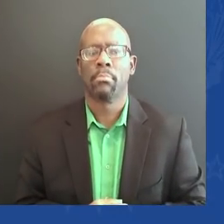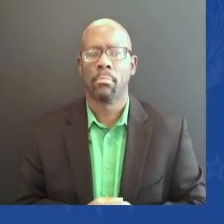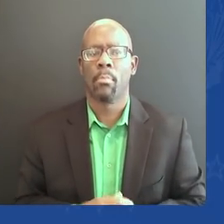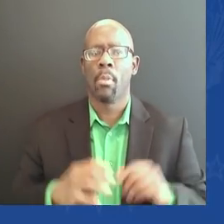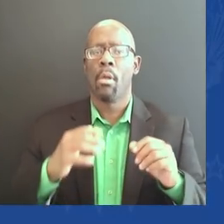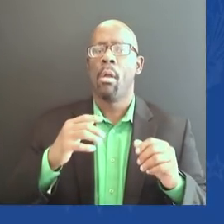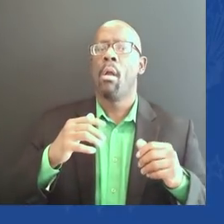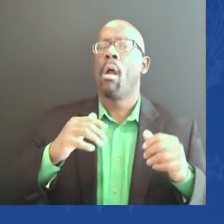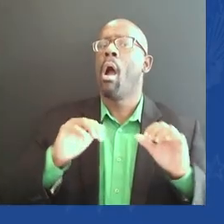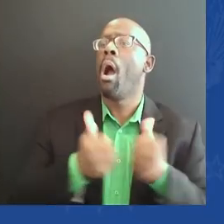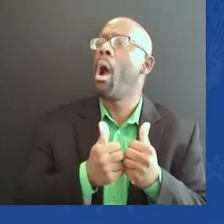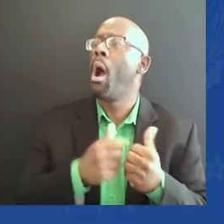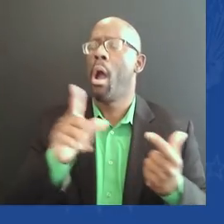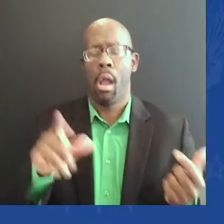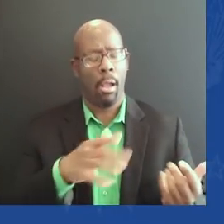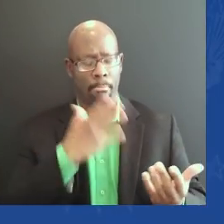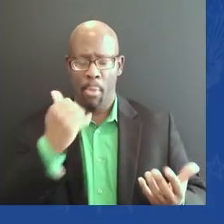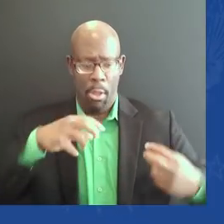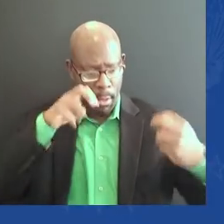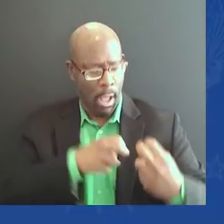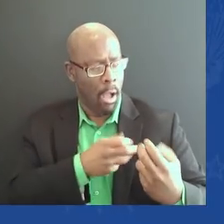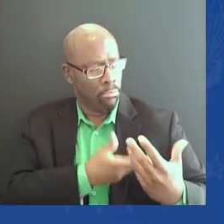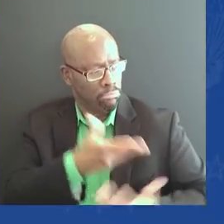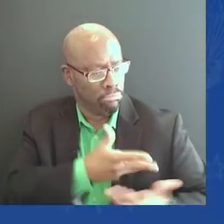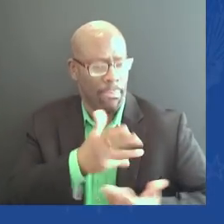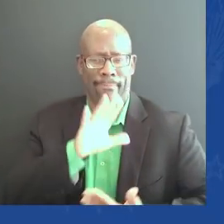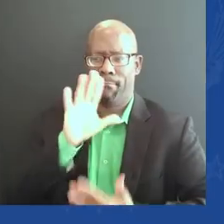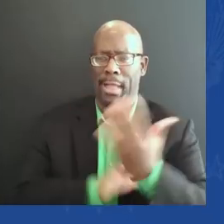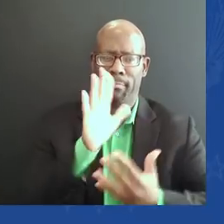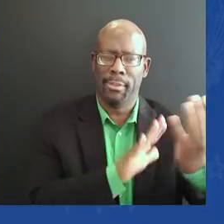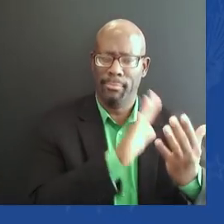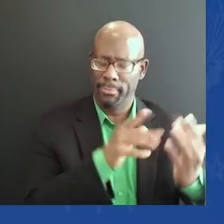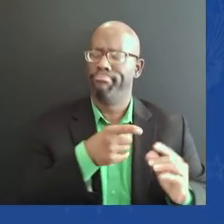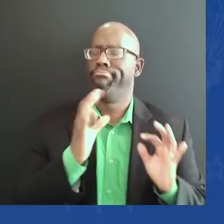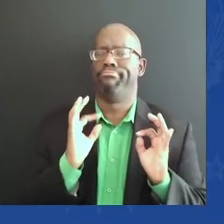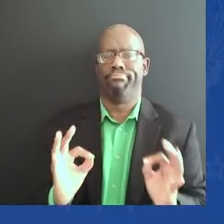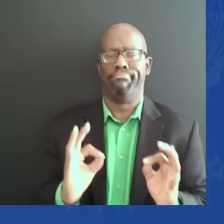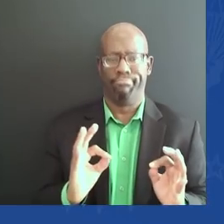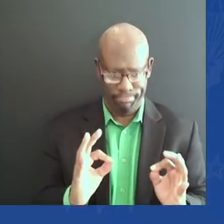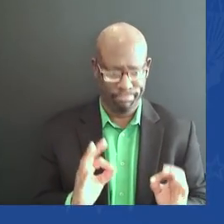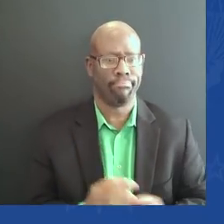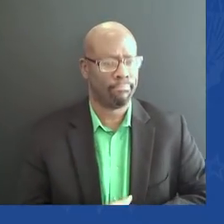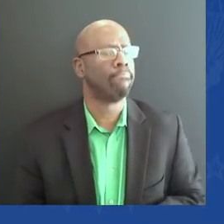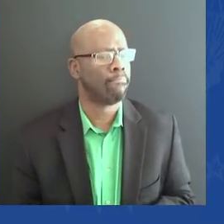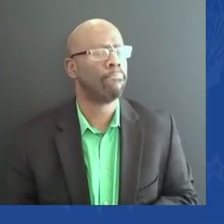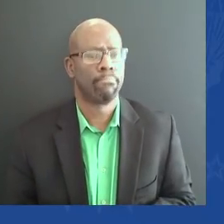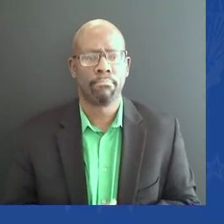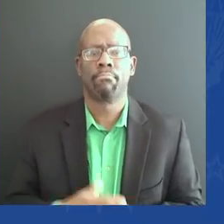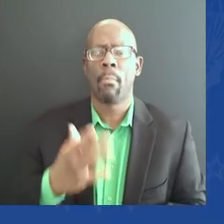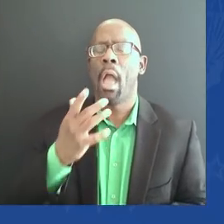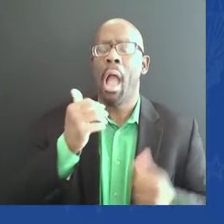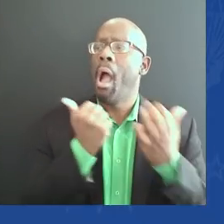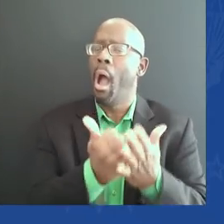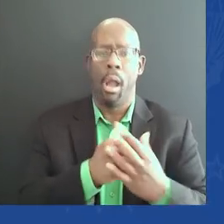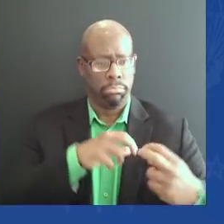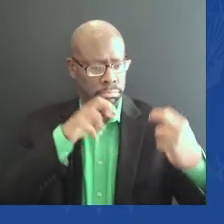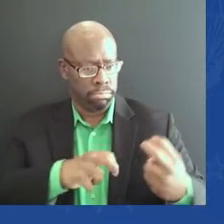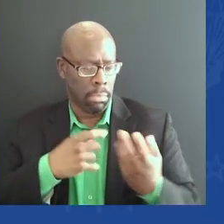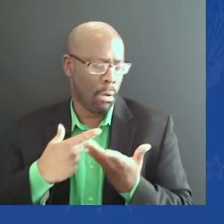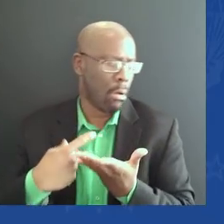when it comes to building an understanding and cooperation. I found in all of my meetings here, both the larger sessions and the one-on-one sessions --